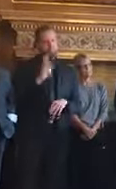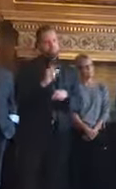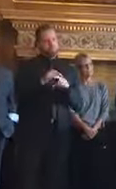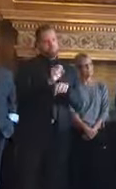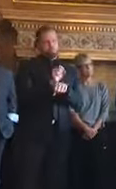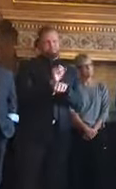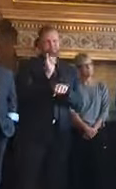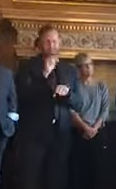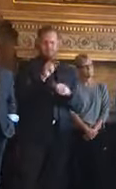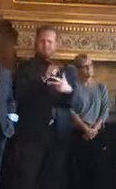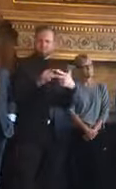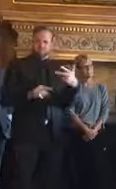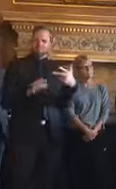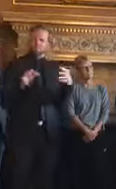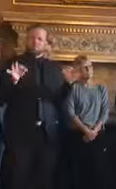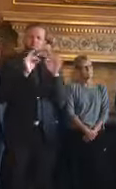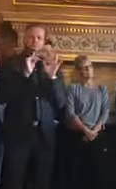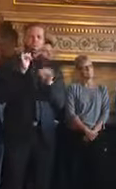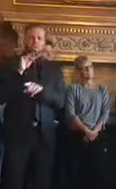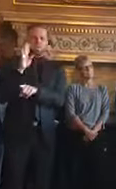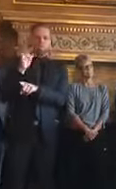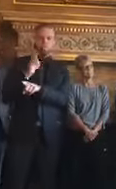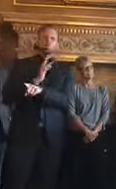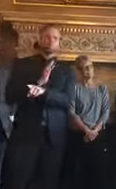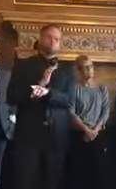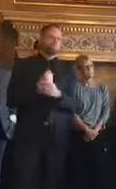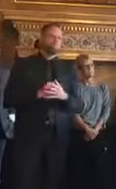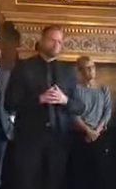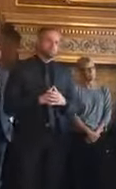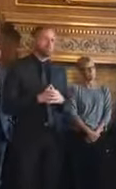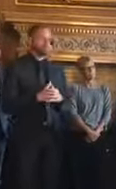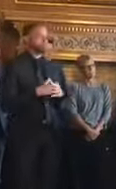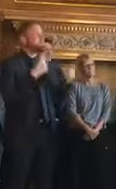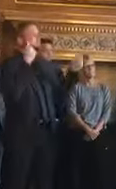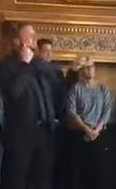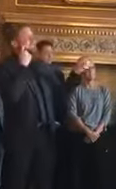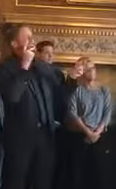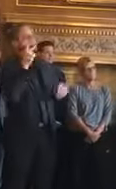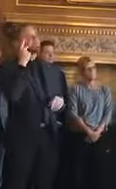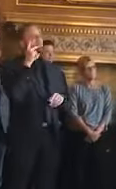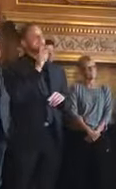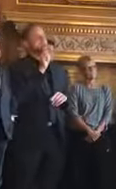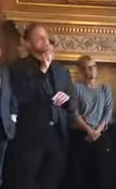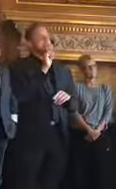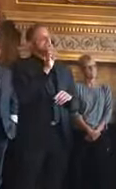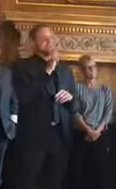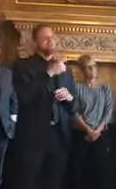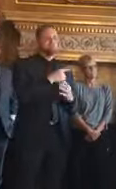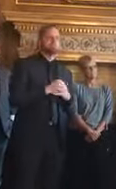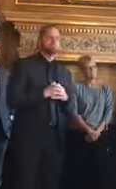for example, many states and their minimum standards or regulations for interprets very.